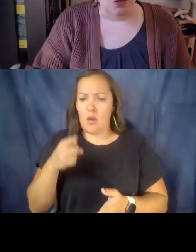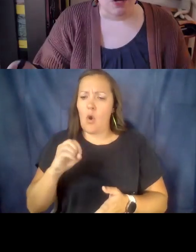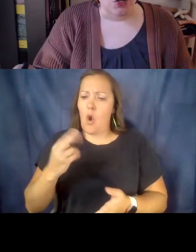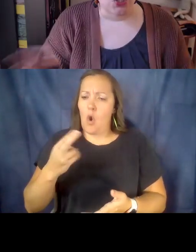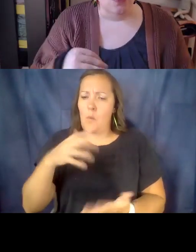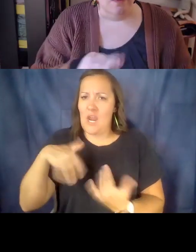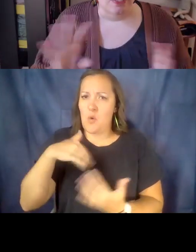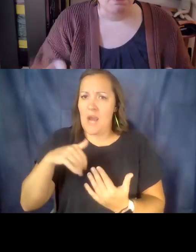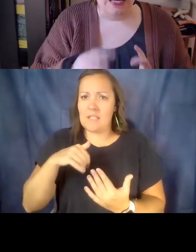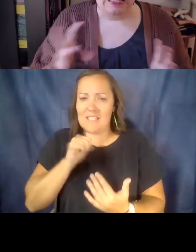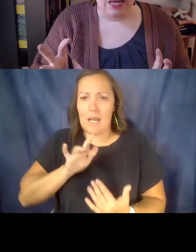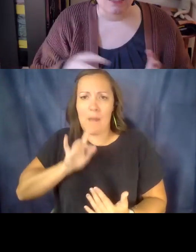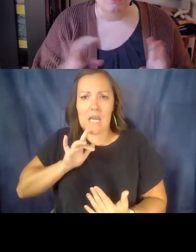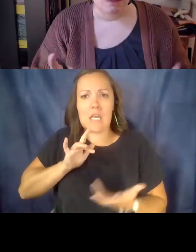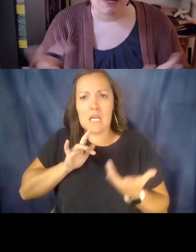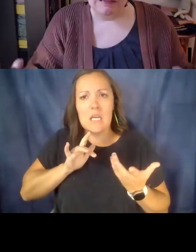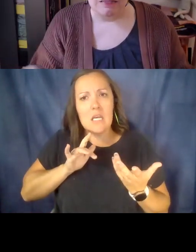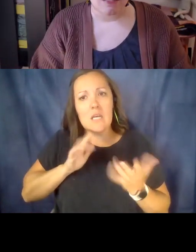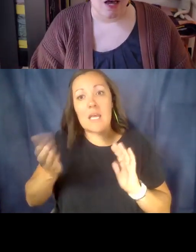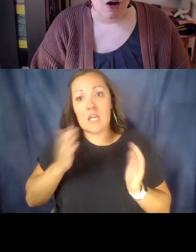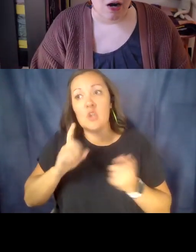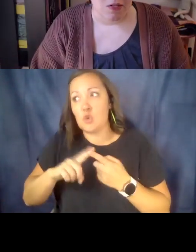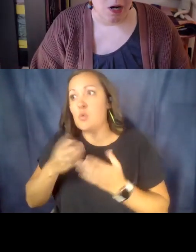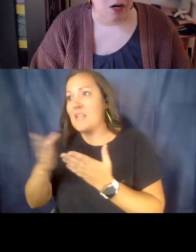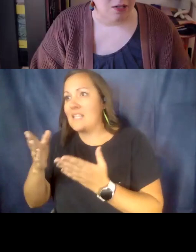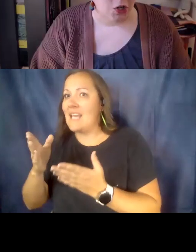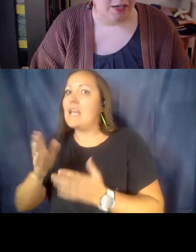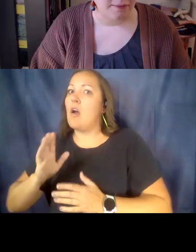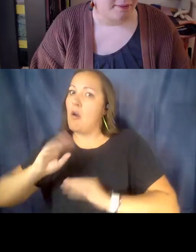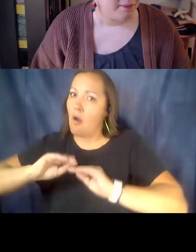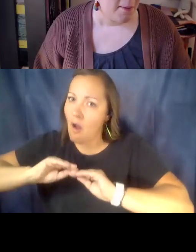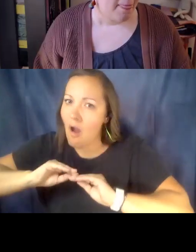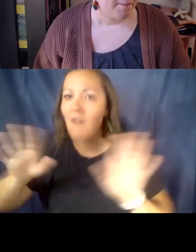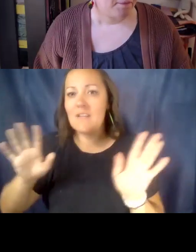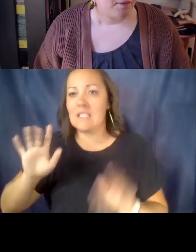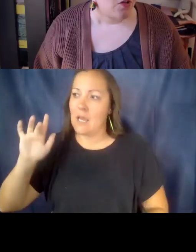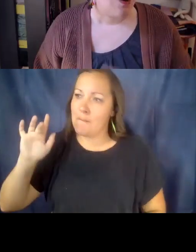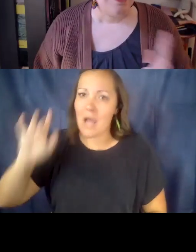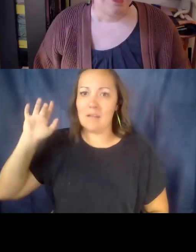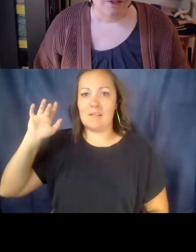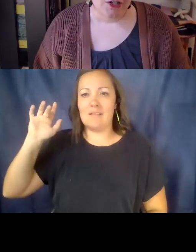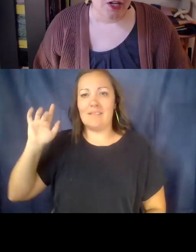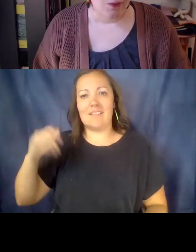compared to the very like button like buttons that are elsewhere on the screen. So differentiate